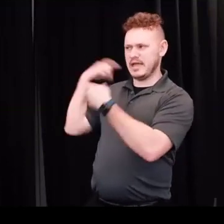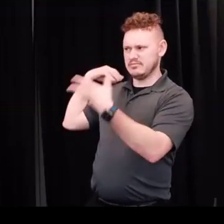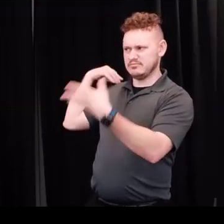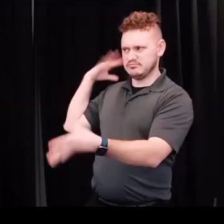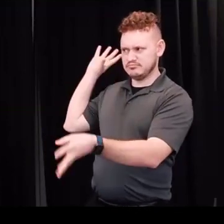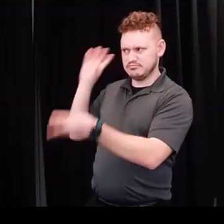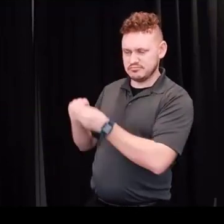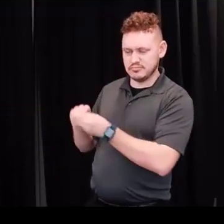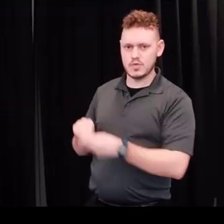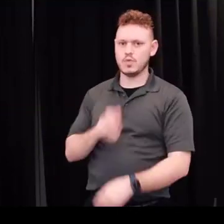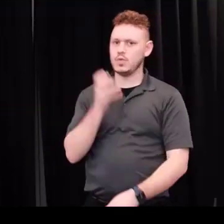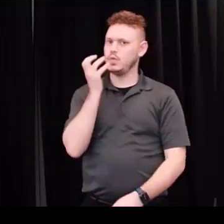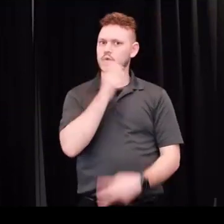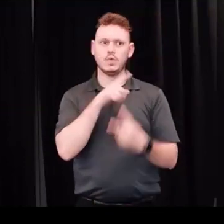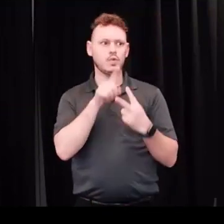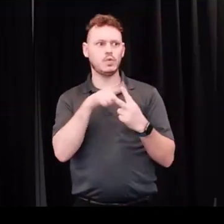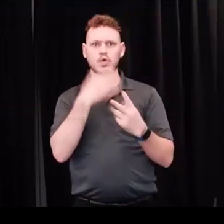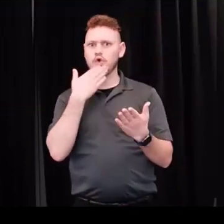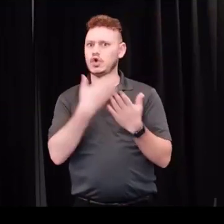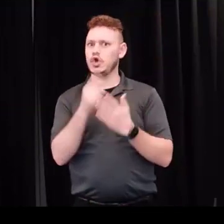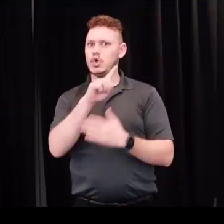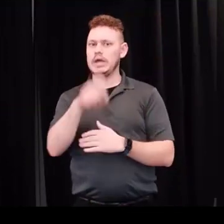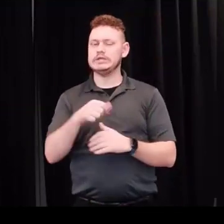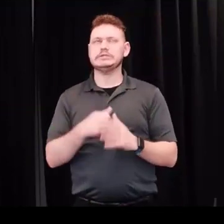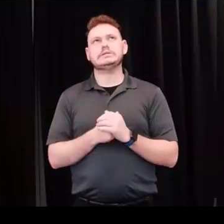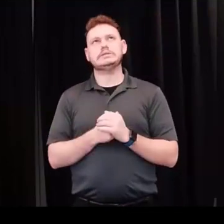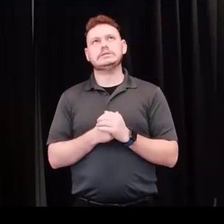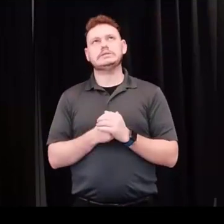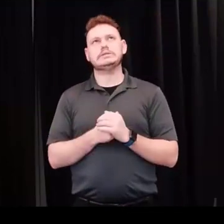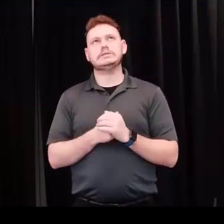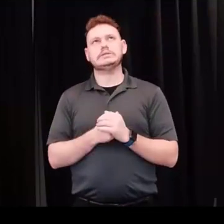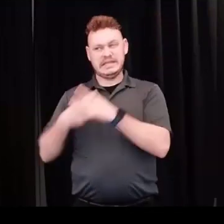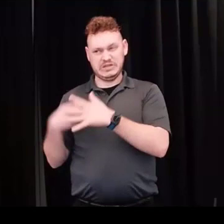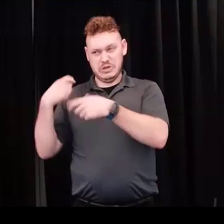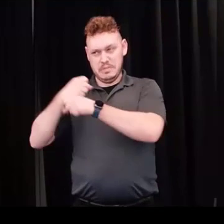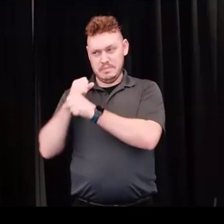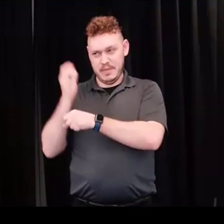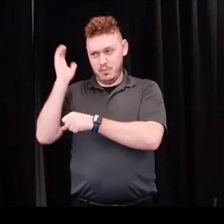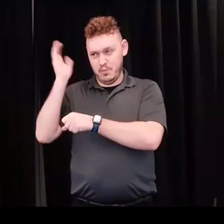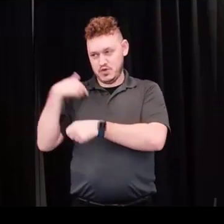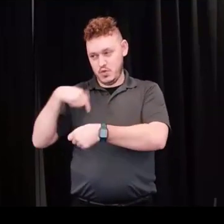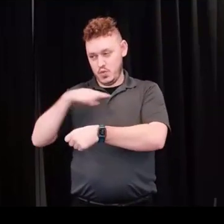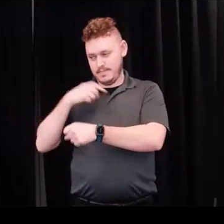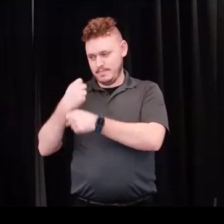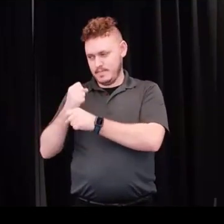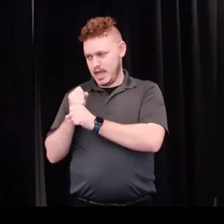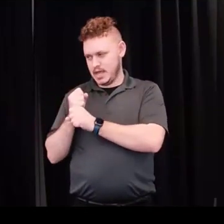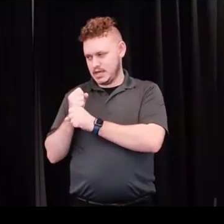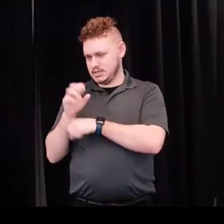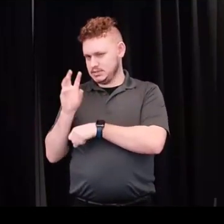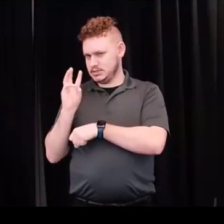Oh that's a good question. Well initially, when we made this presentation, we made six personas